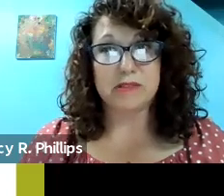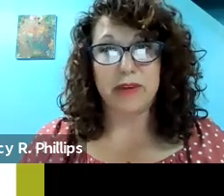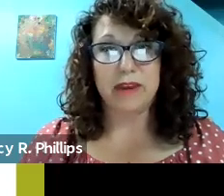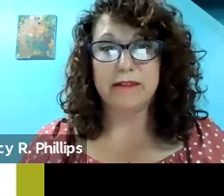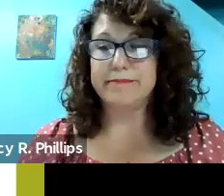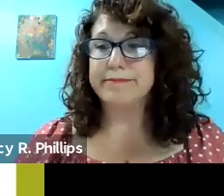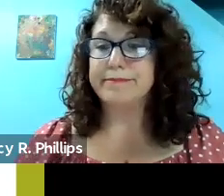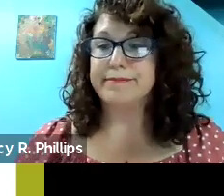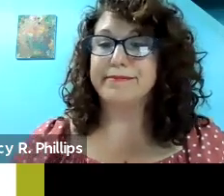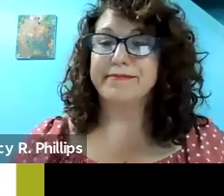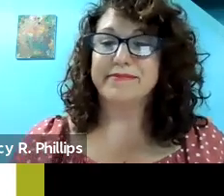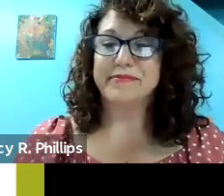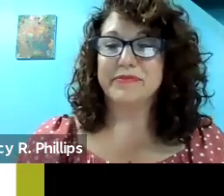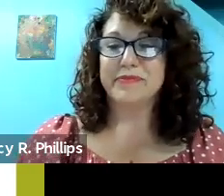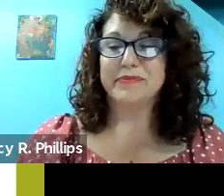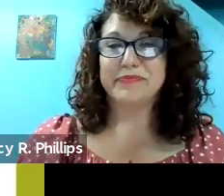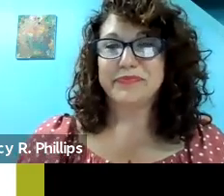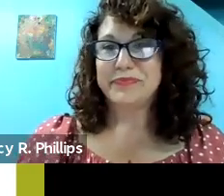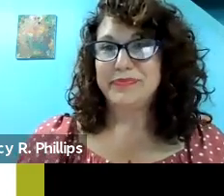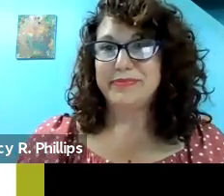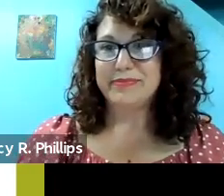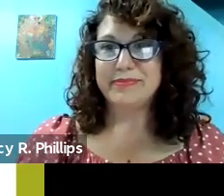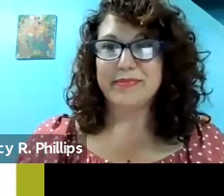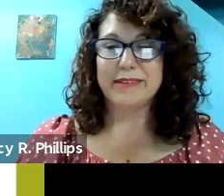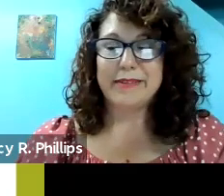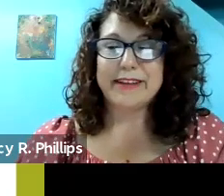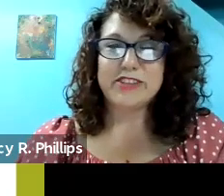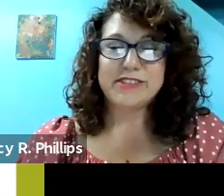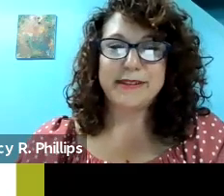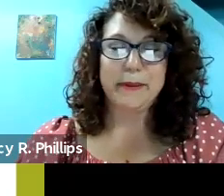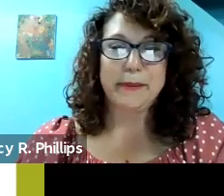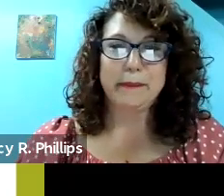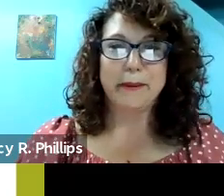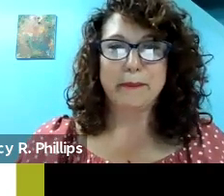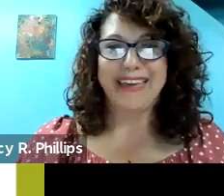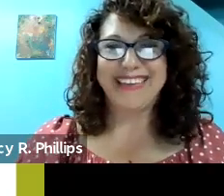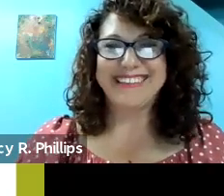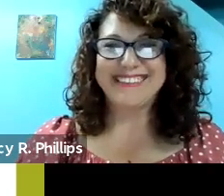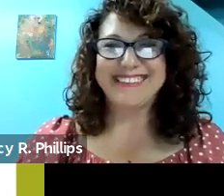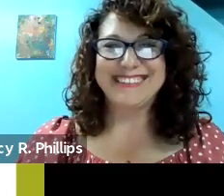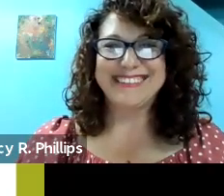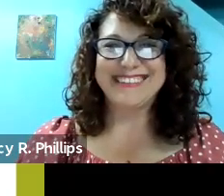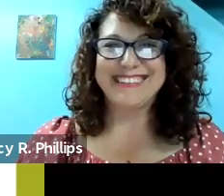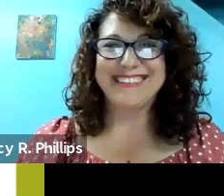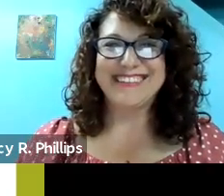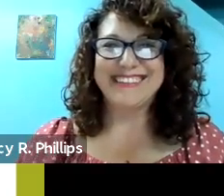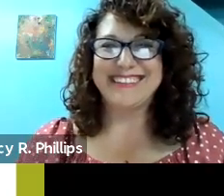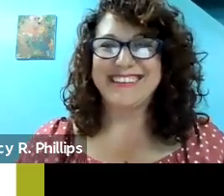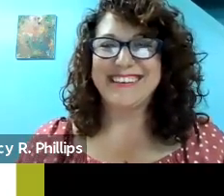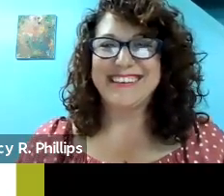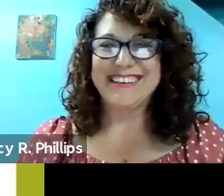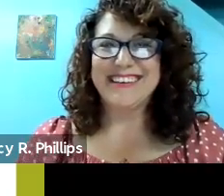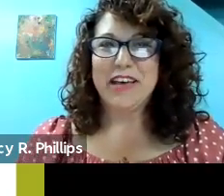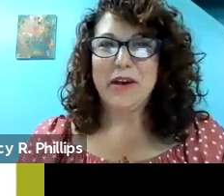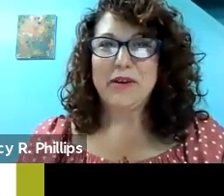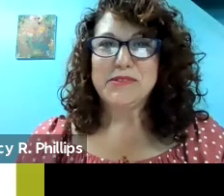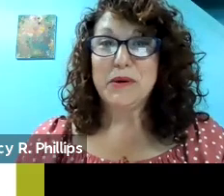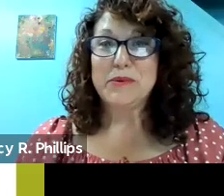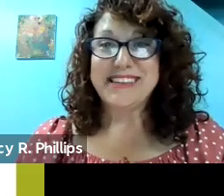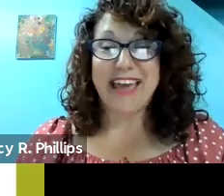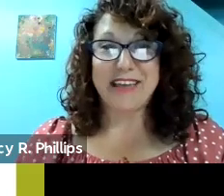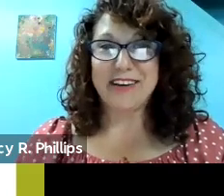Pennsylvania. So that's just a little bit about me. So today,